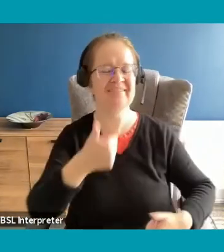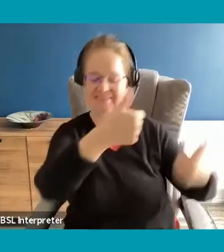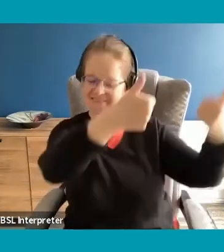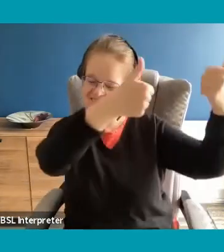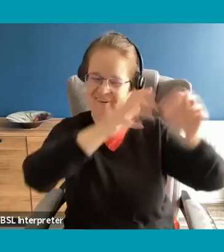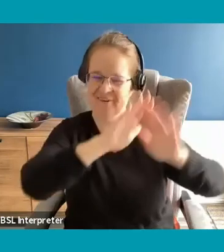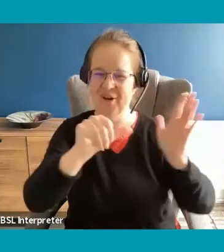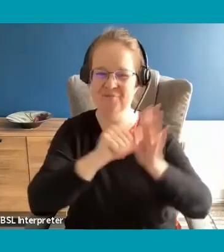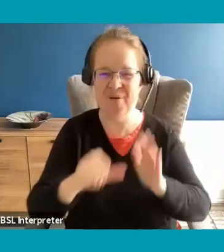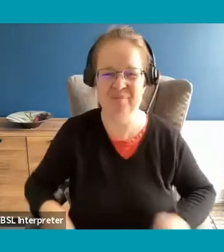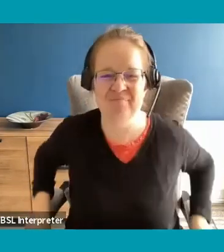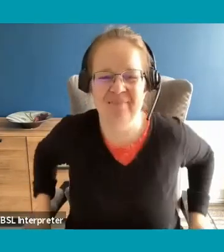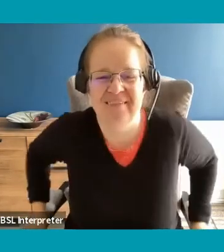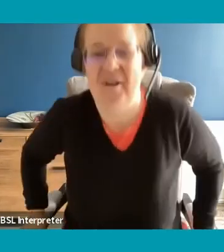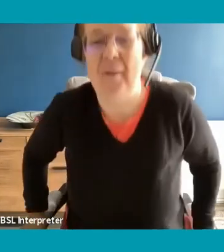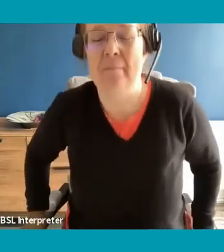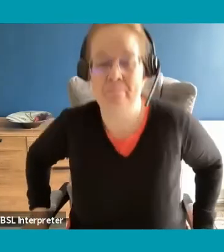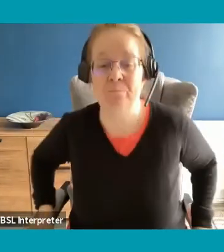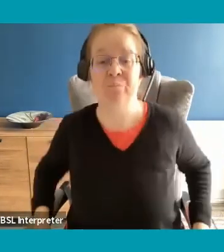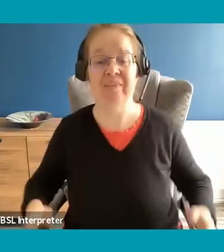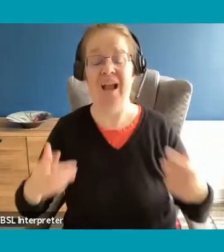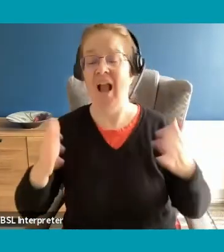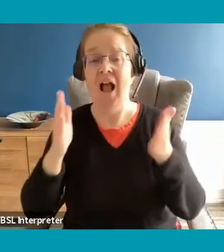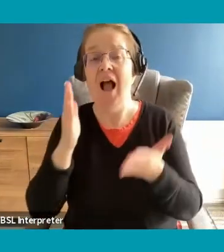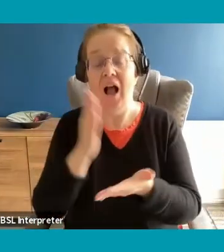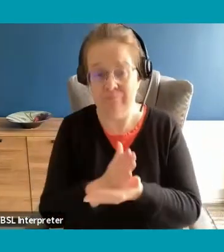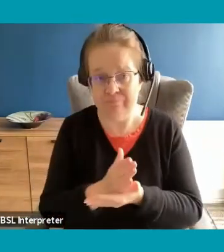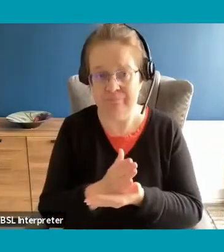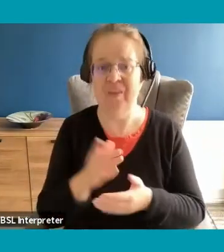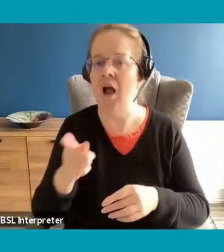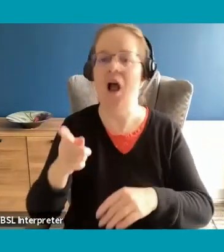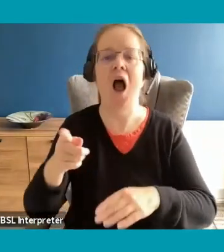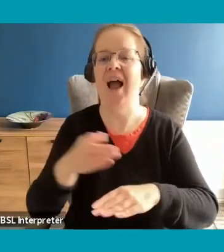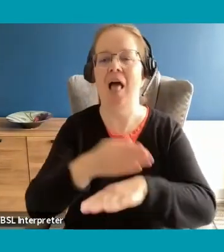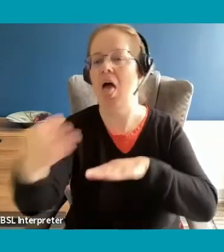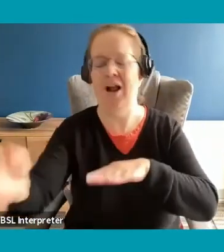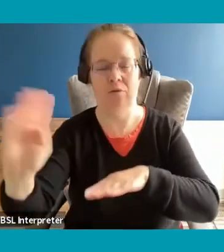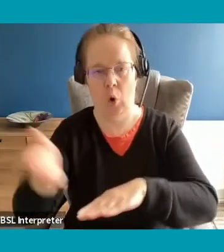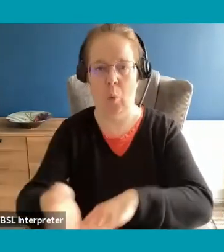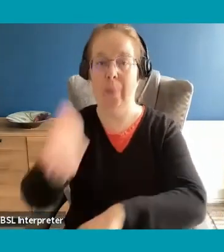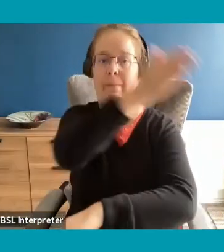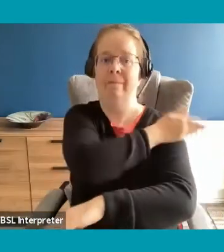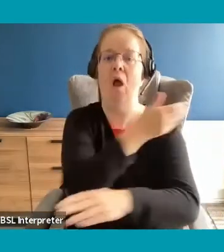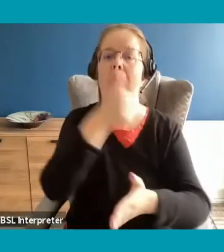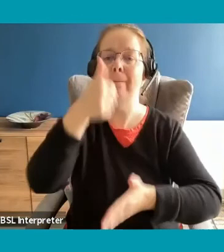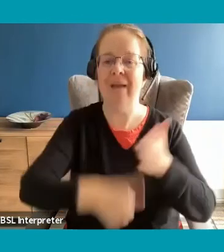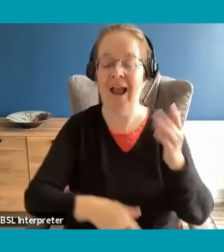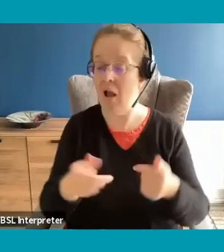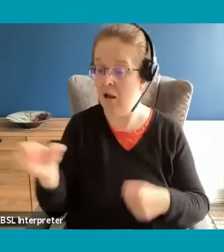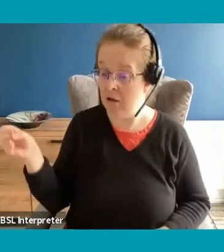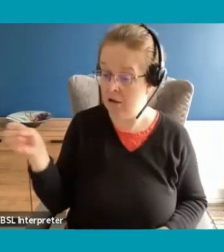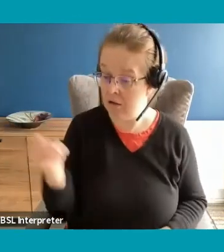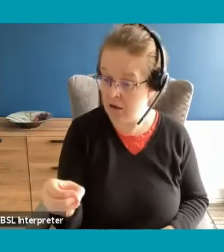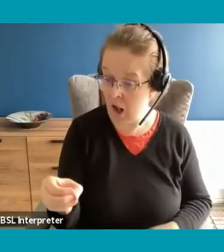Absolutely it is right from the beginning. We won't just wait until someone is employed with us to see like